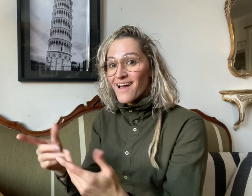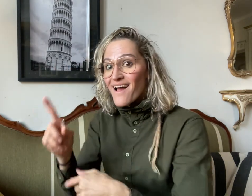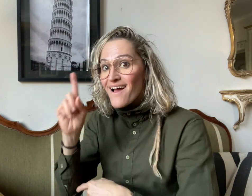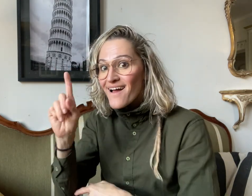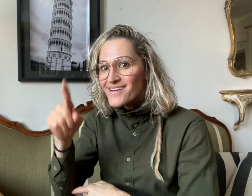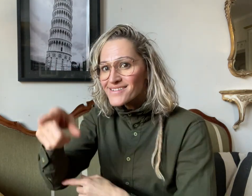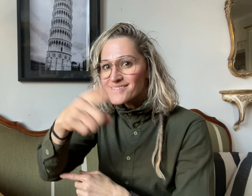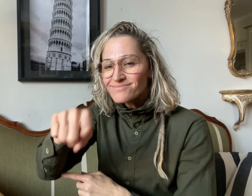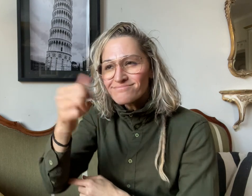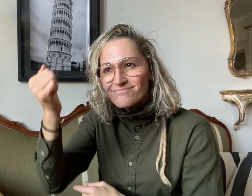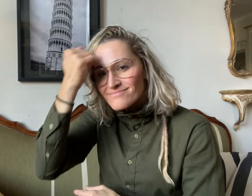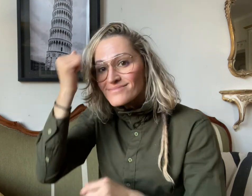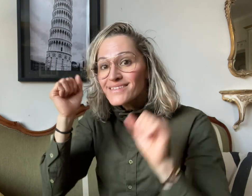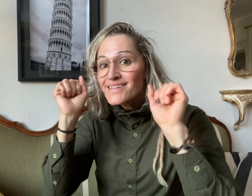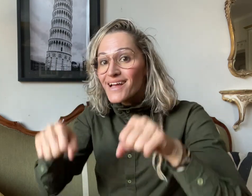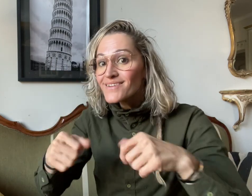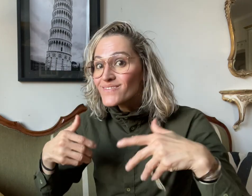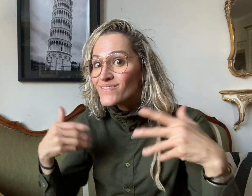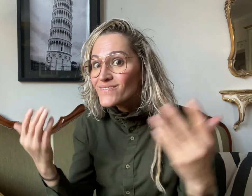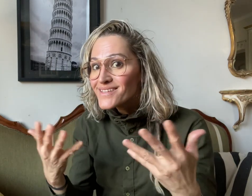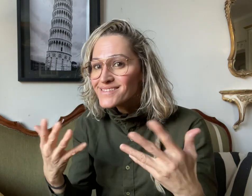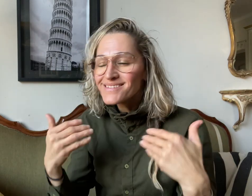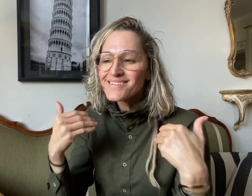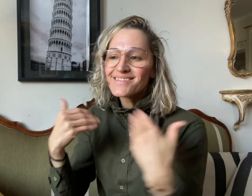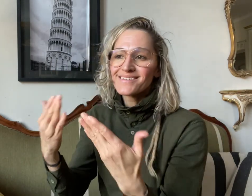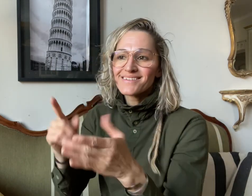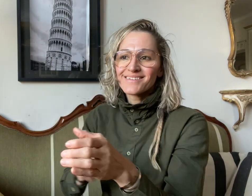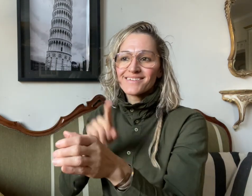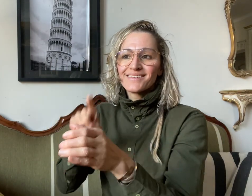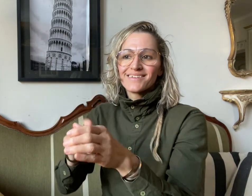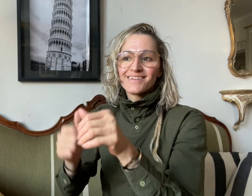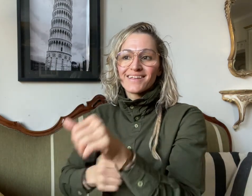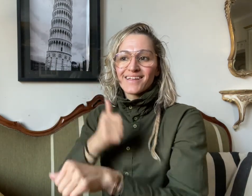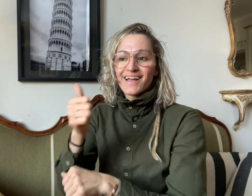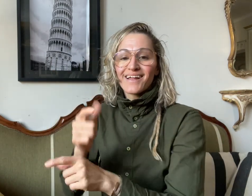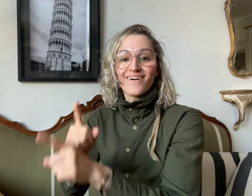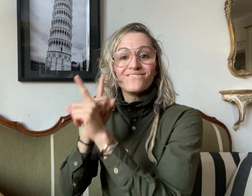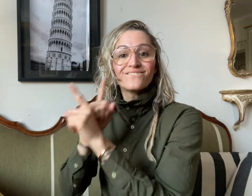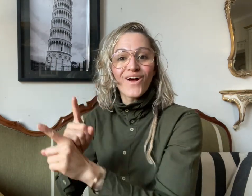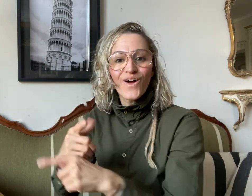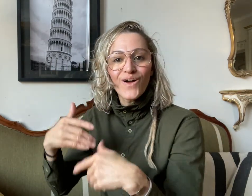Don’t forget to subscribe, like, and follow